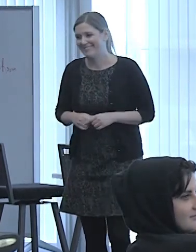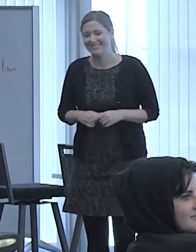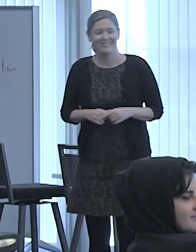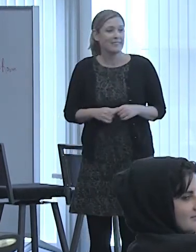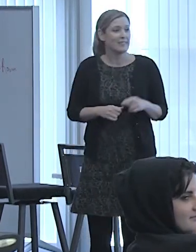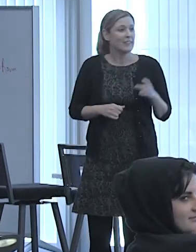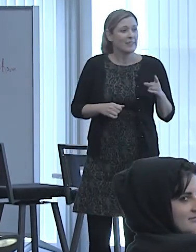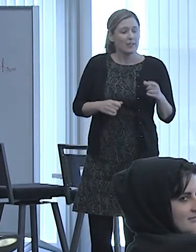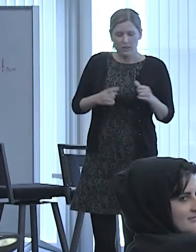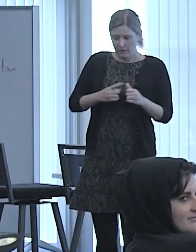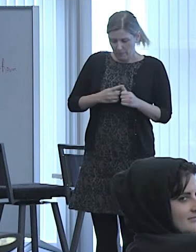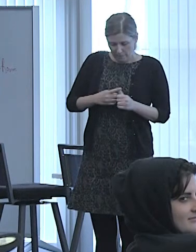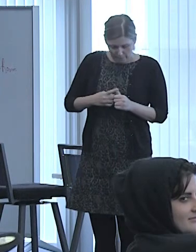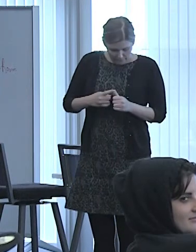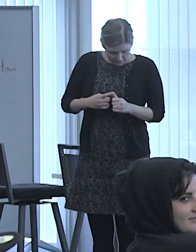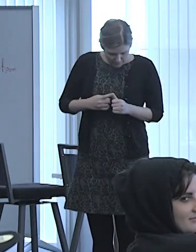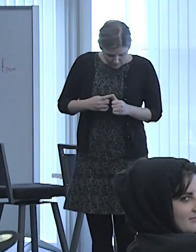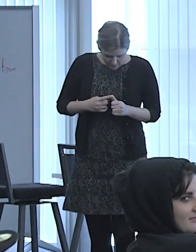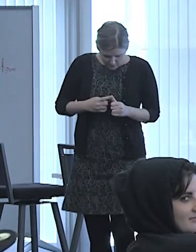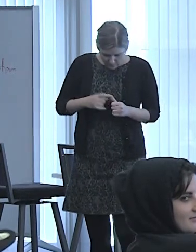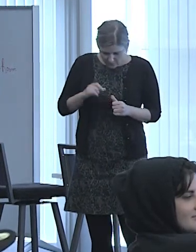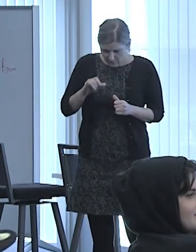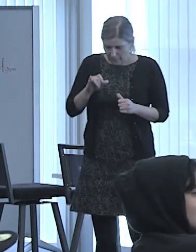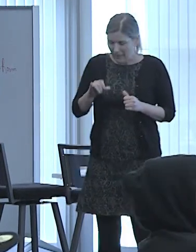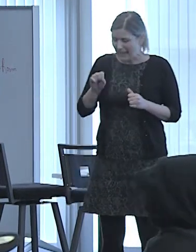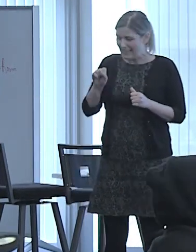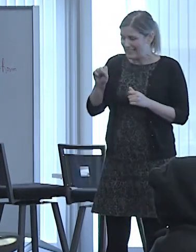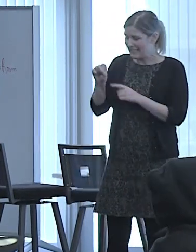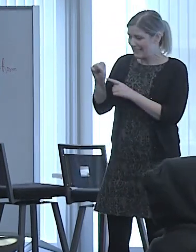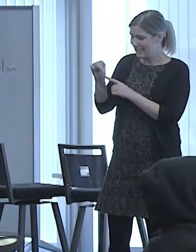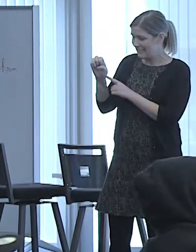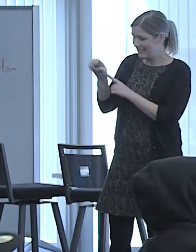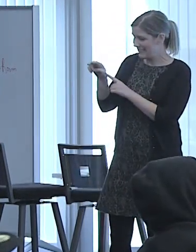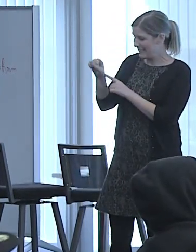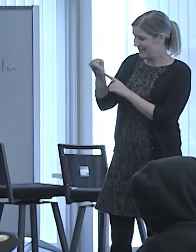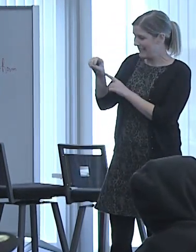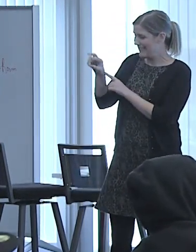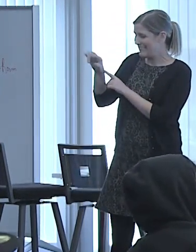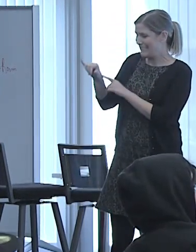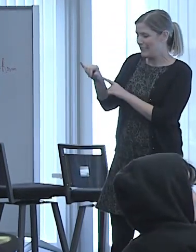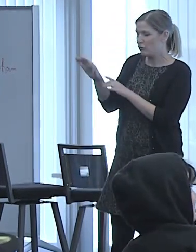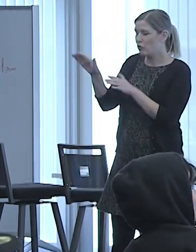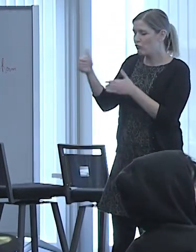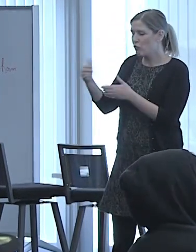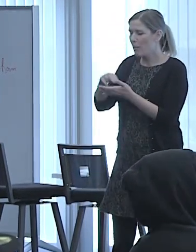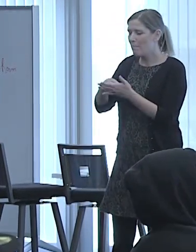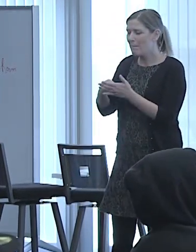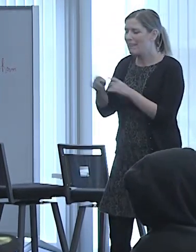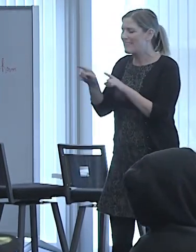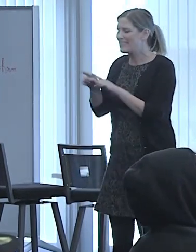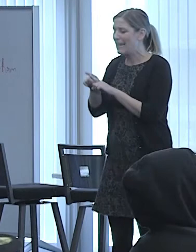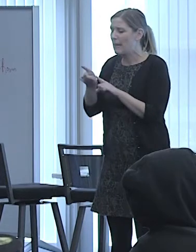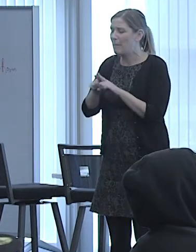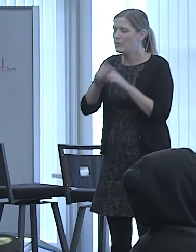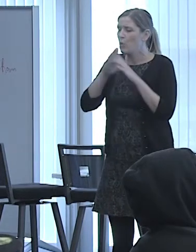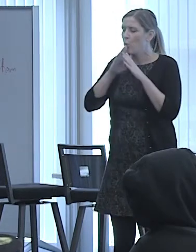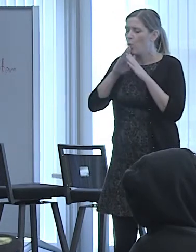So, first of all, is the sensory room the same as the quiet room? The question was, is the sensory room the same